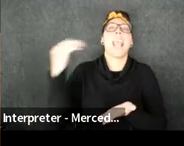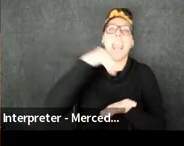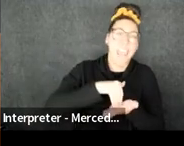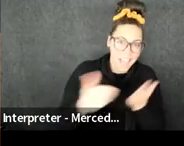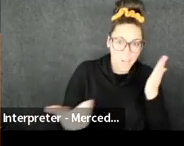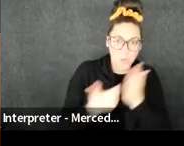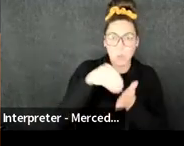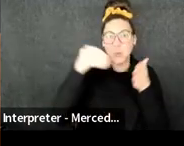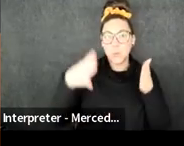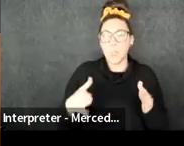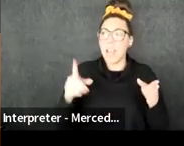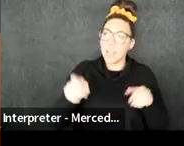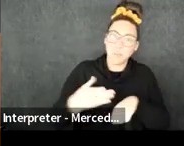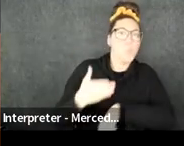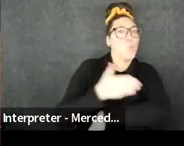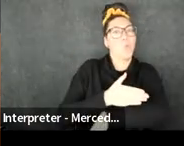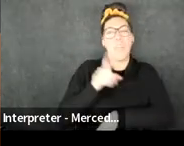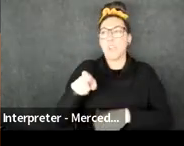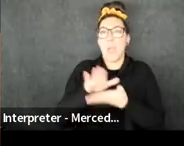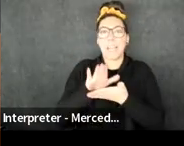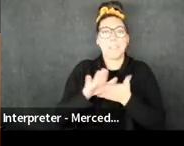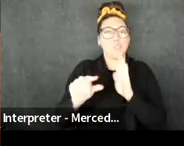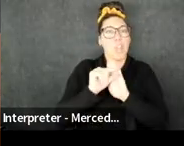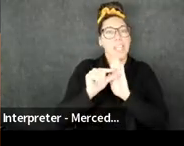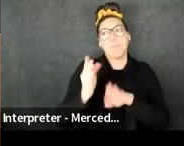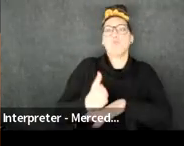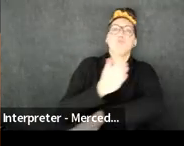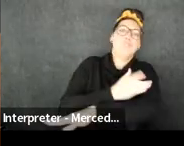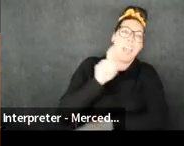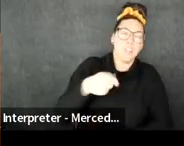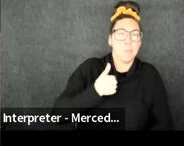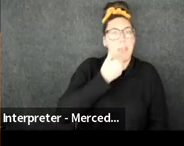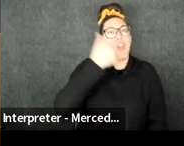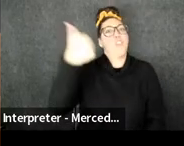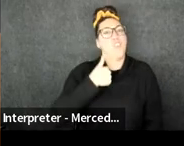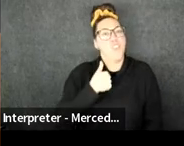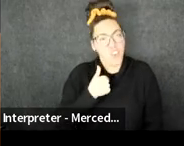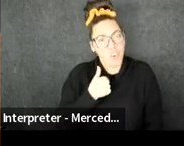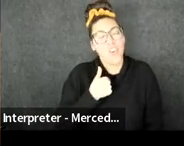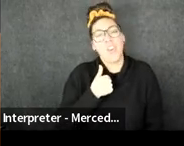So now I can get better. I get better at my academic standings and then get my financial aid back.